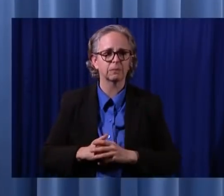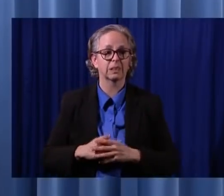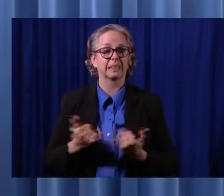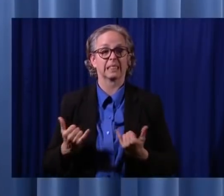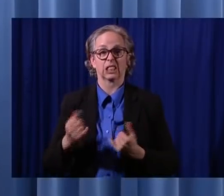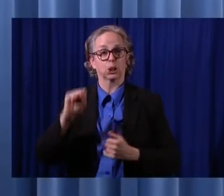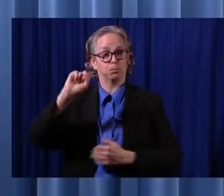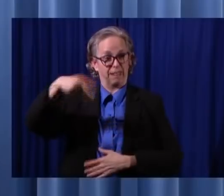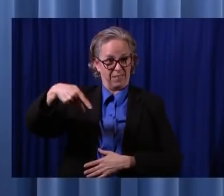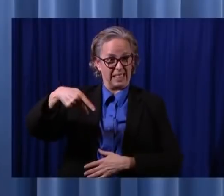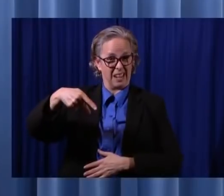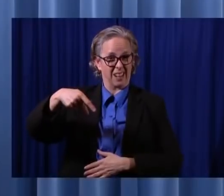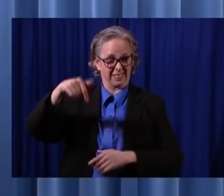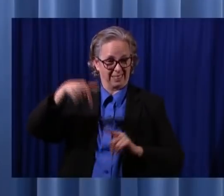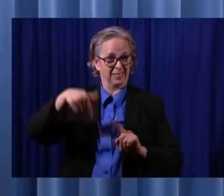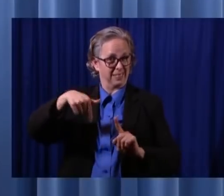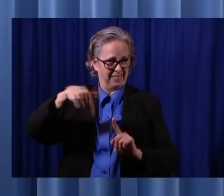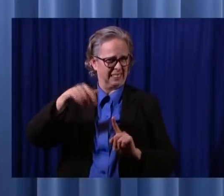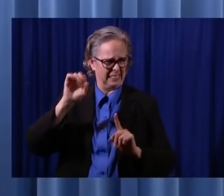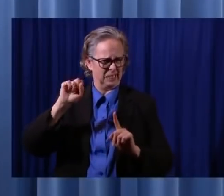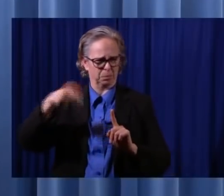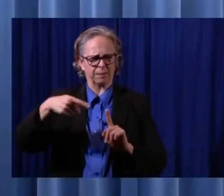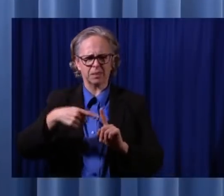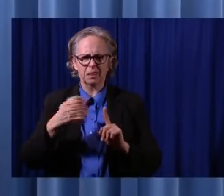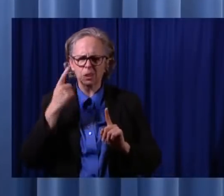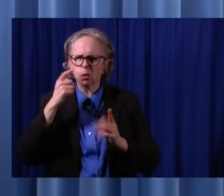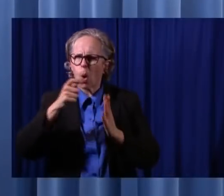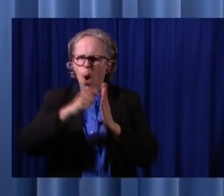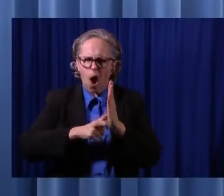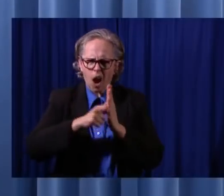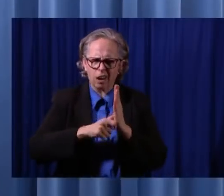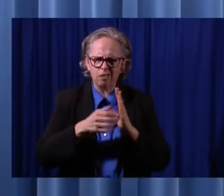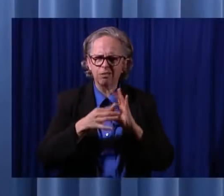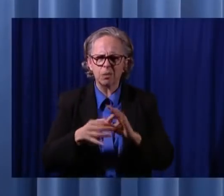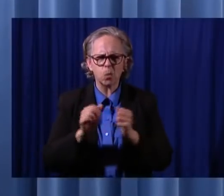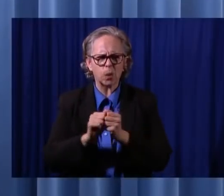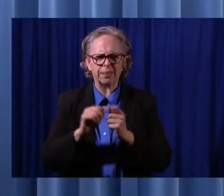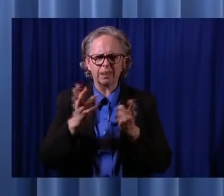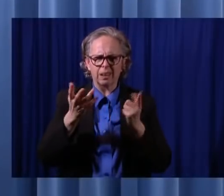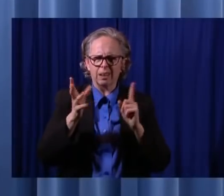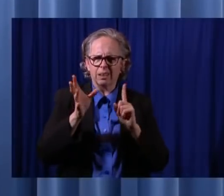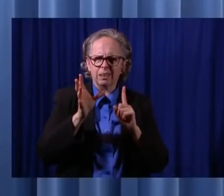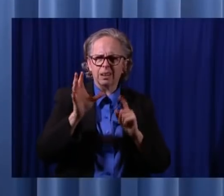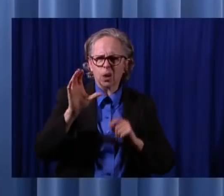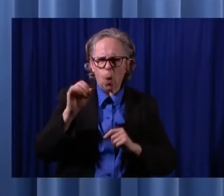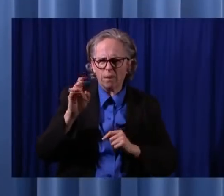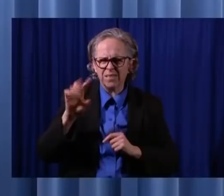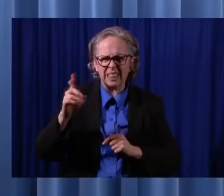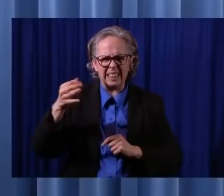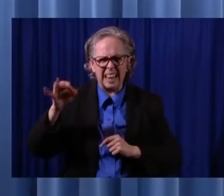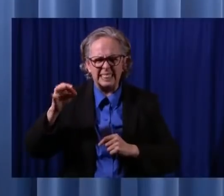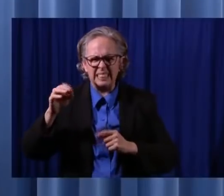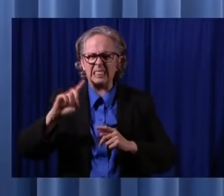BY ANY KIND OF ORDER. HOUSES OF WORSHIP HAVE REMAINED OPEN BY HOW WE ASK PEOPLE TO BE